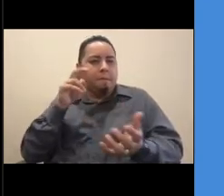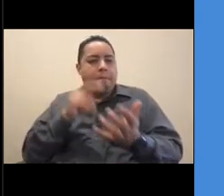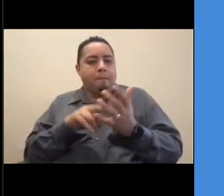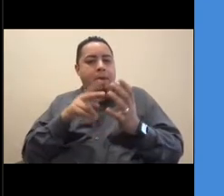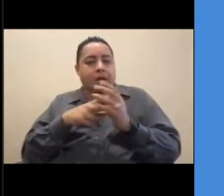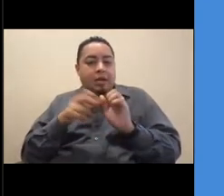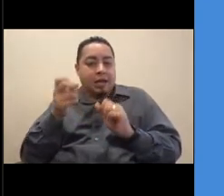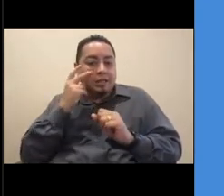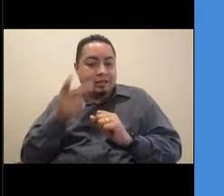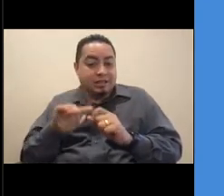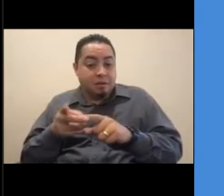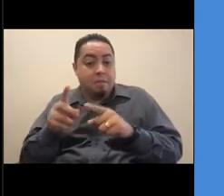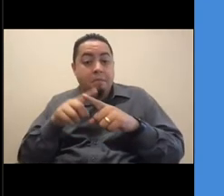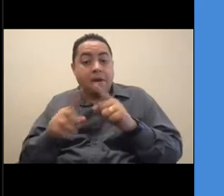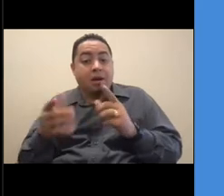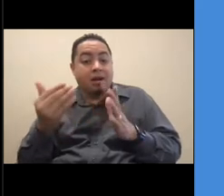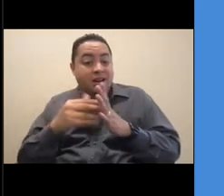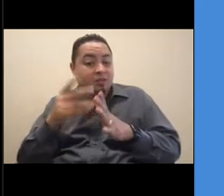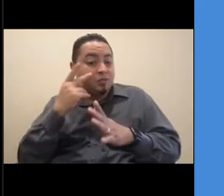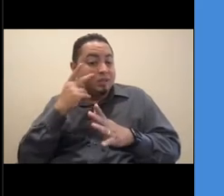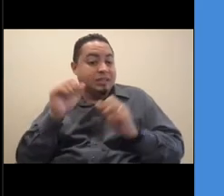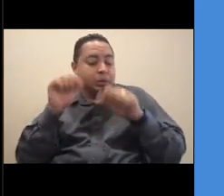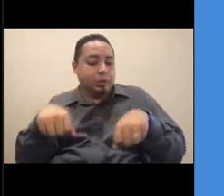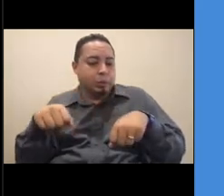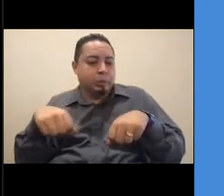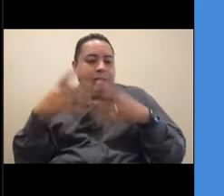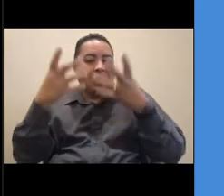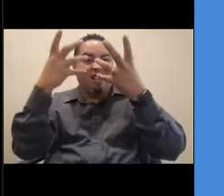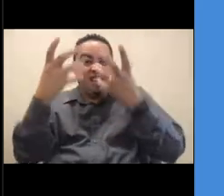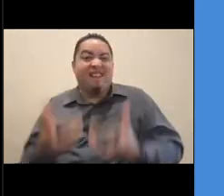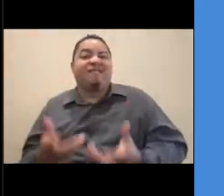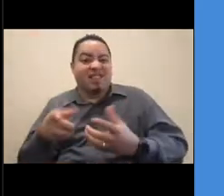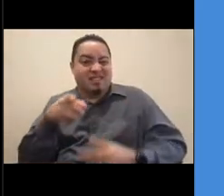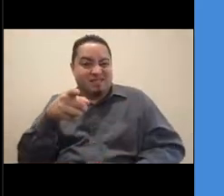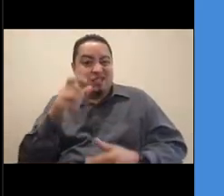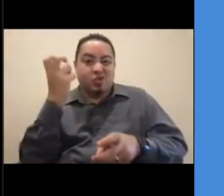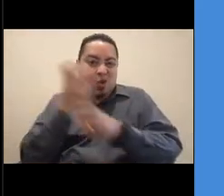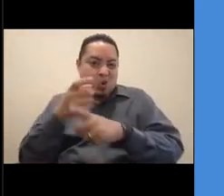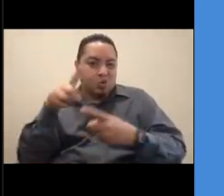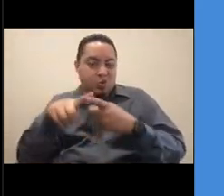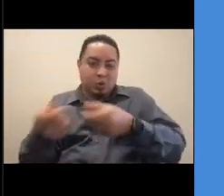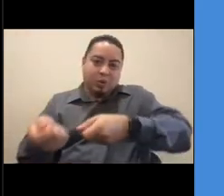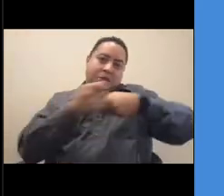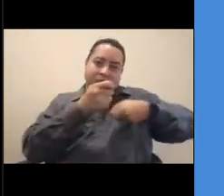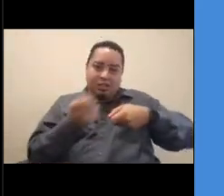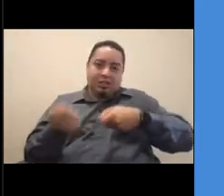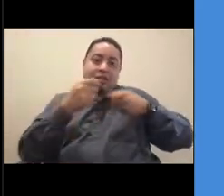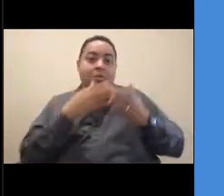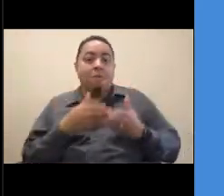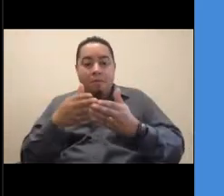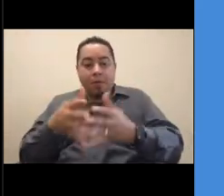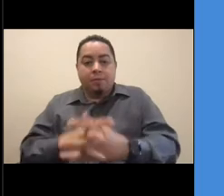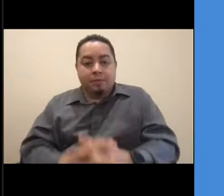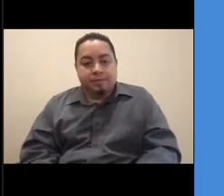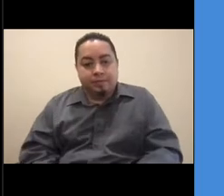They're having a hard time getting the end of this net over, the cod end of the net over the back of the boat here into the sampling bucket.